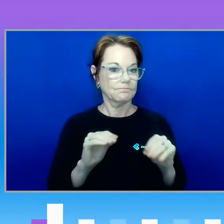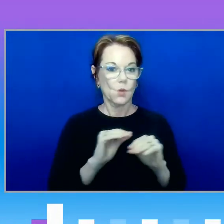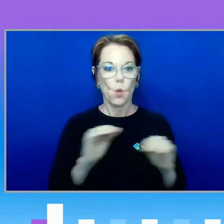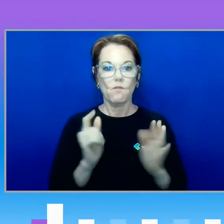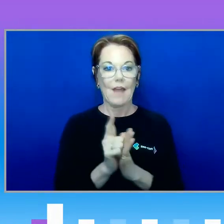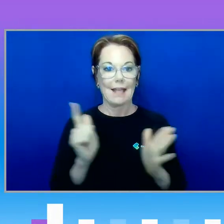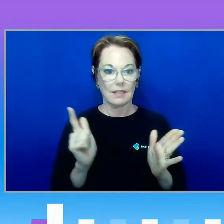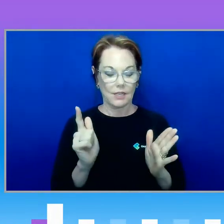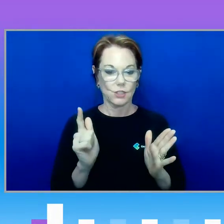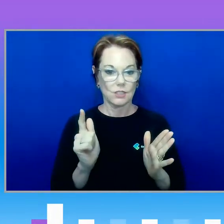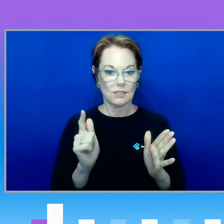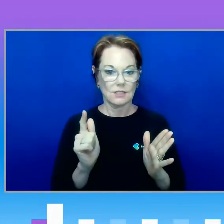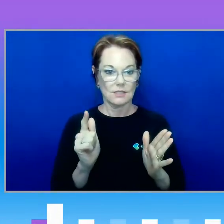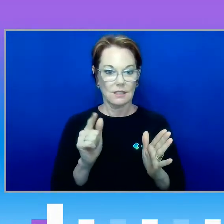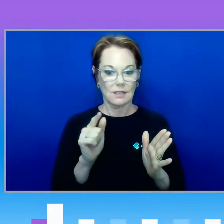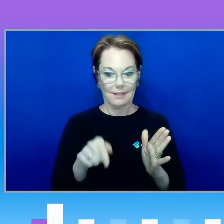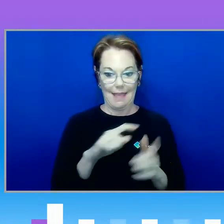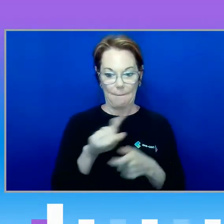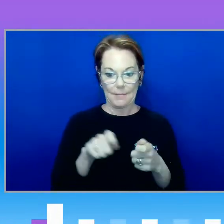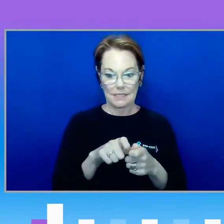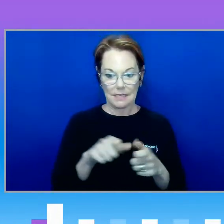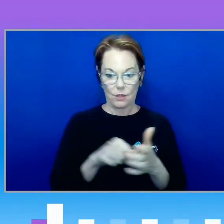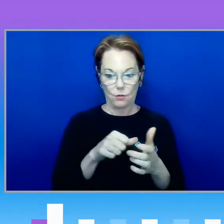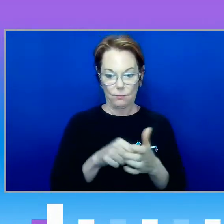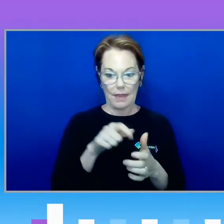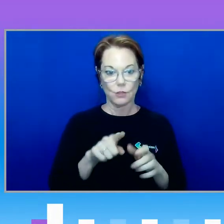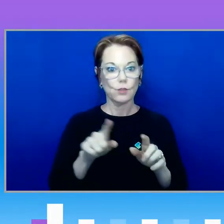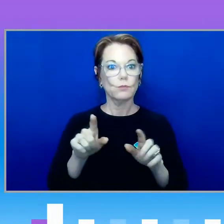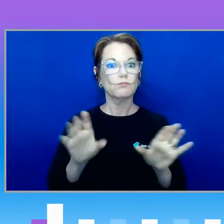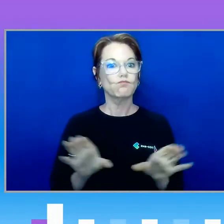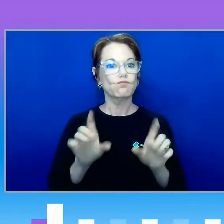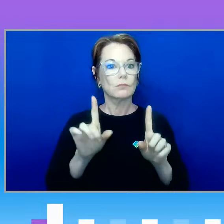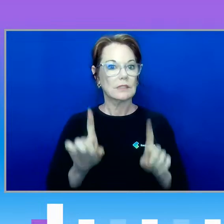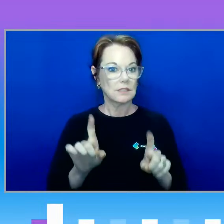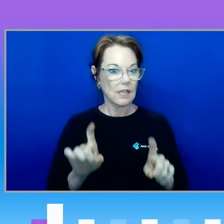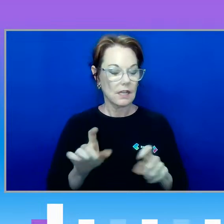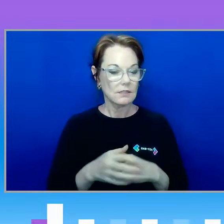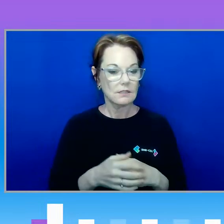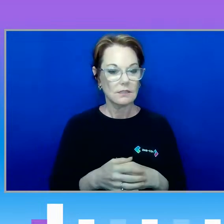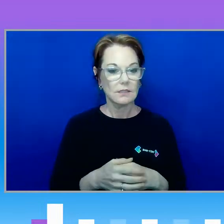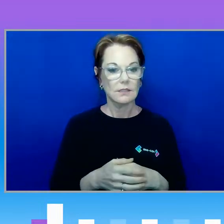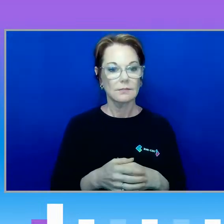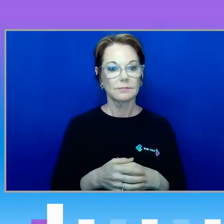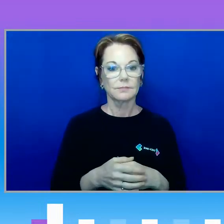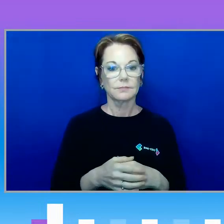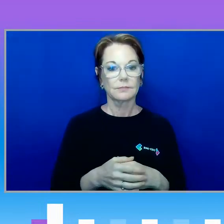that within that page state that